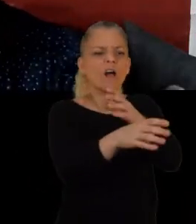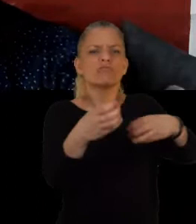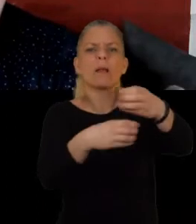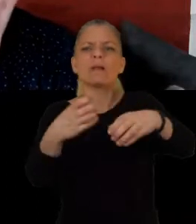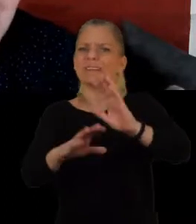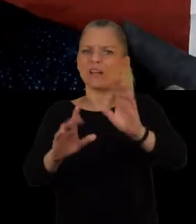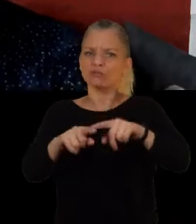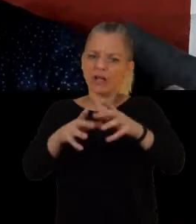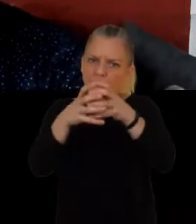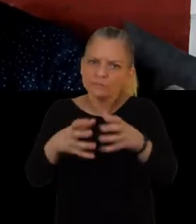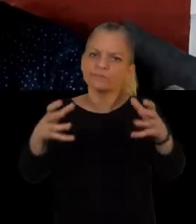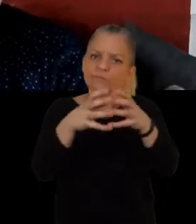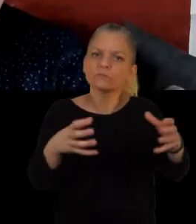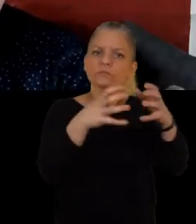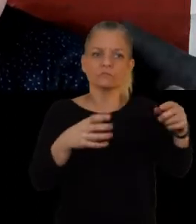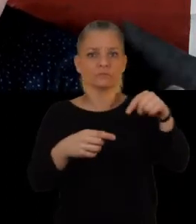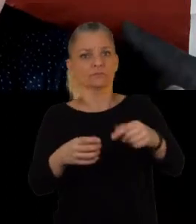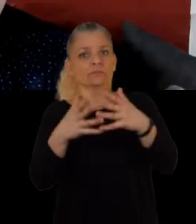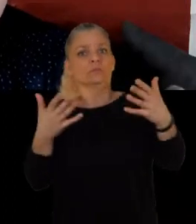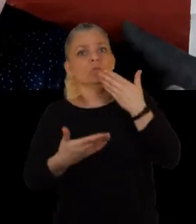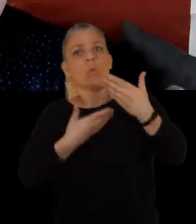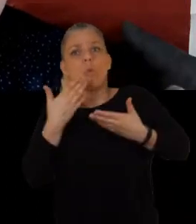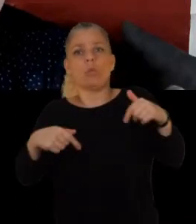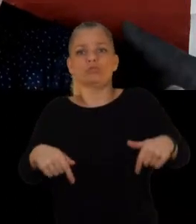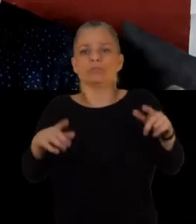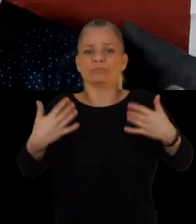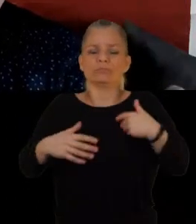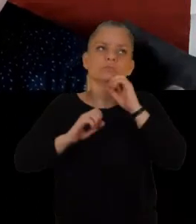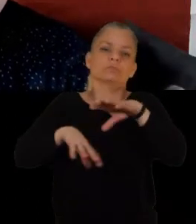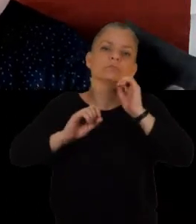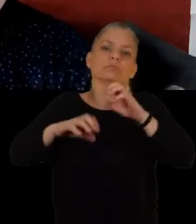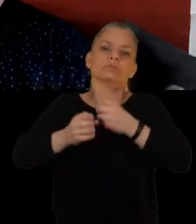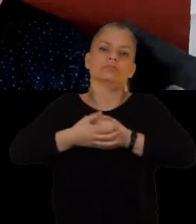it's enhancing your work one of the big stories i used to tell all the time is you used to call it